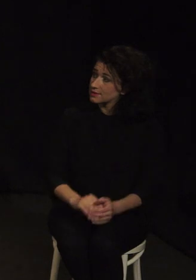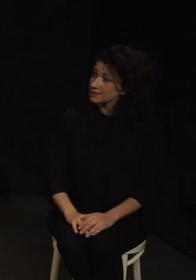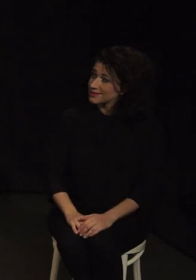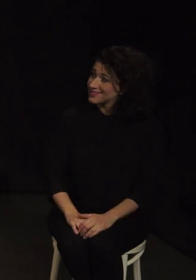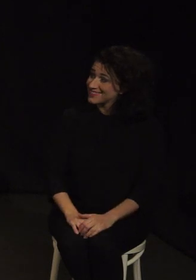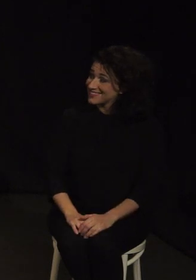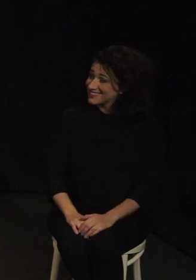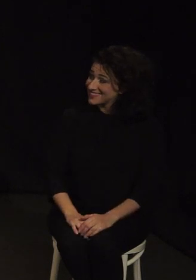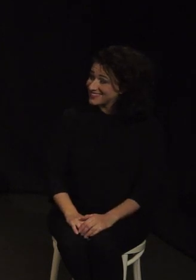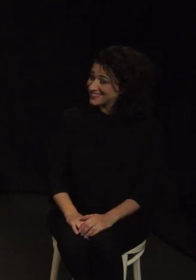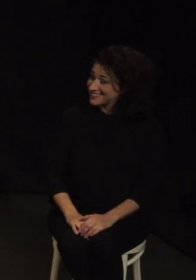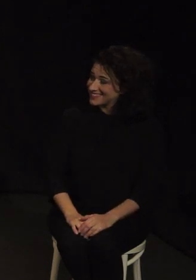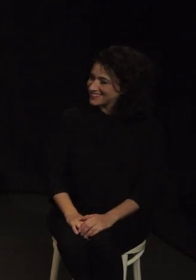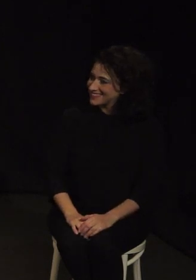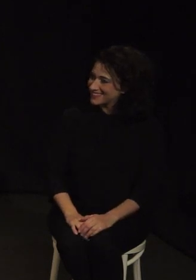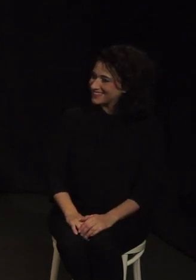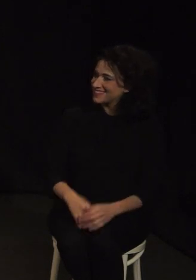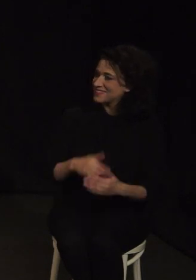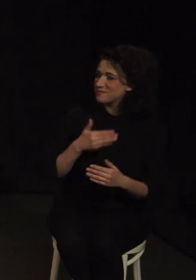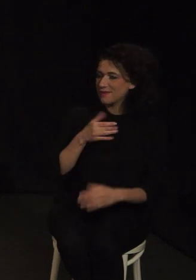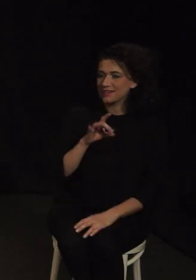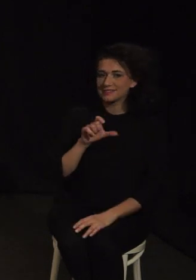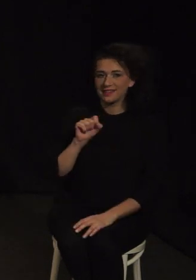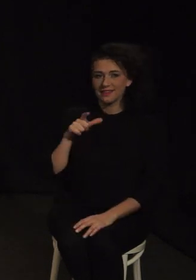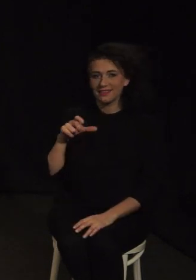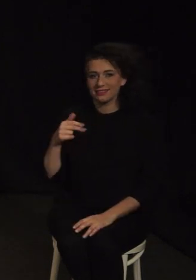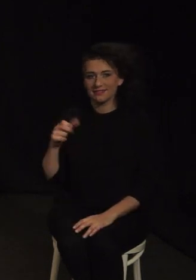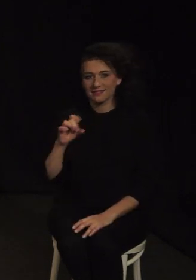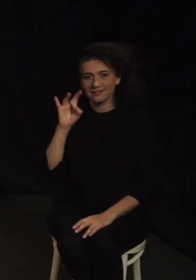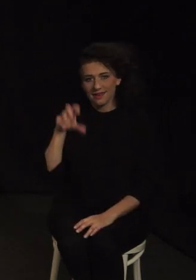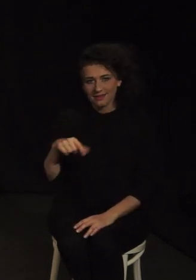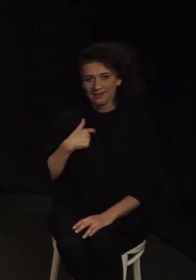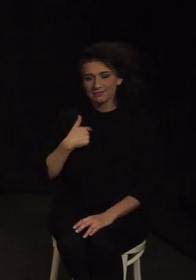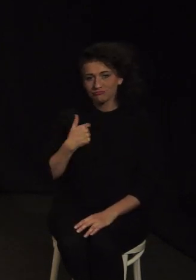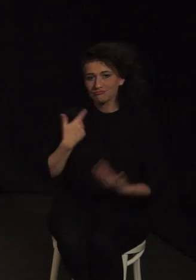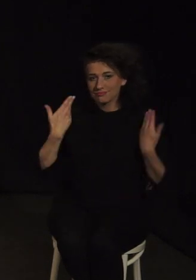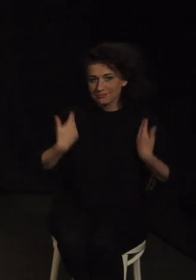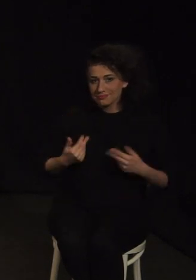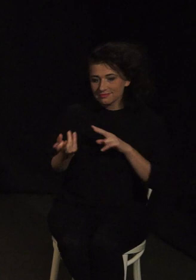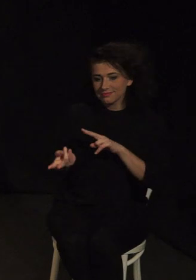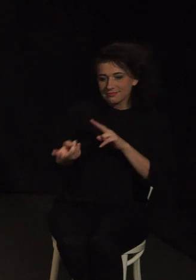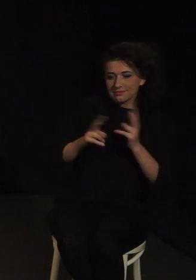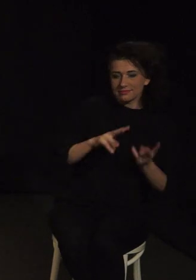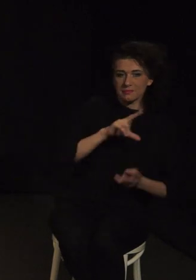we will interpret a fragment of "Pan Tadeusz" into sign language